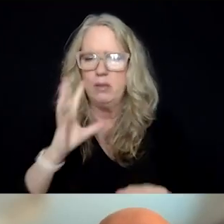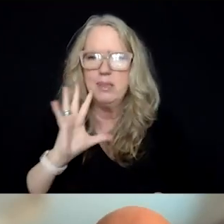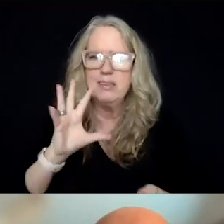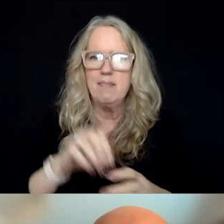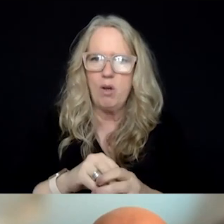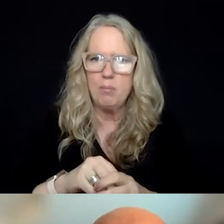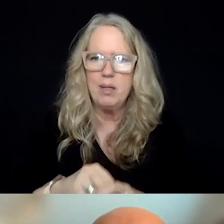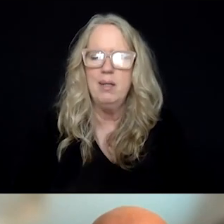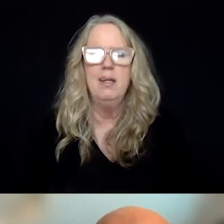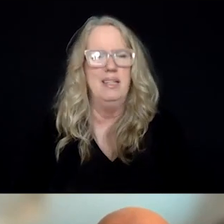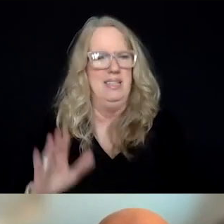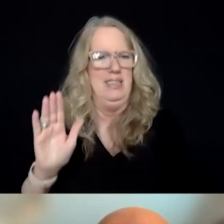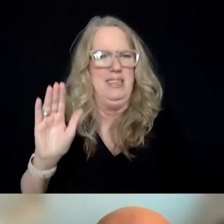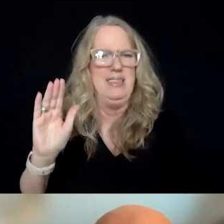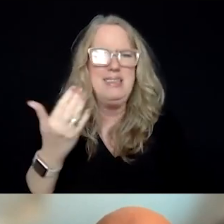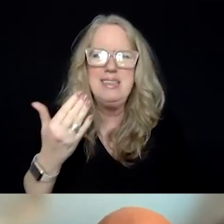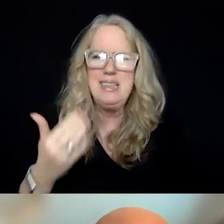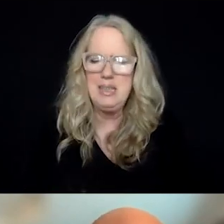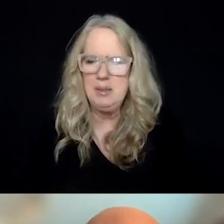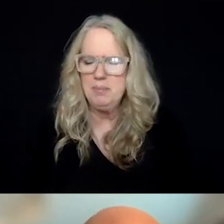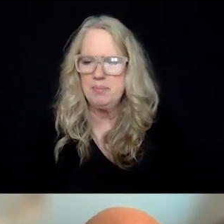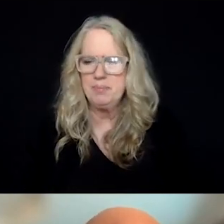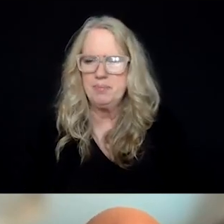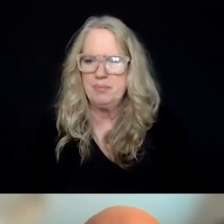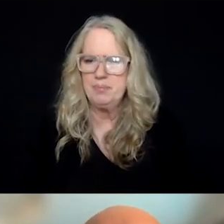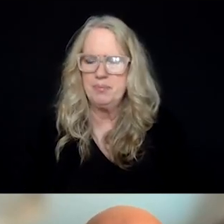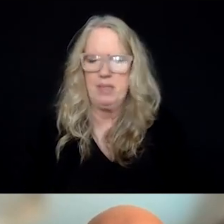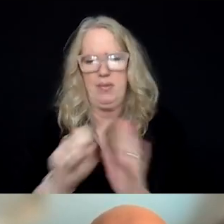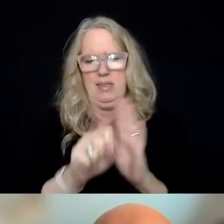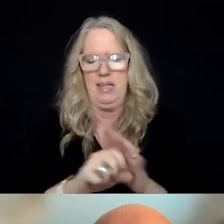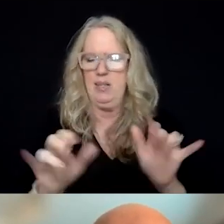IT SEEMS LIKE THE STATE OR SYSTEM OR THE POWERS THAT BE DID NOT